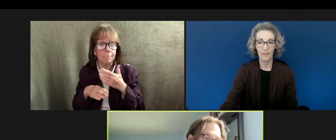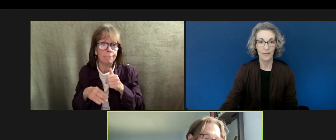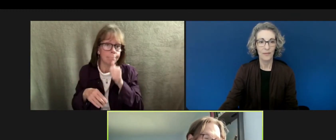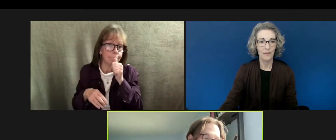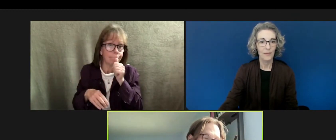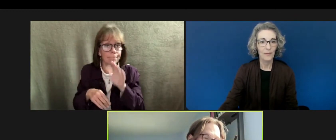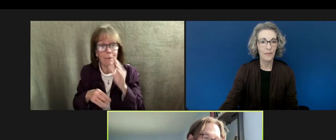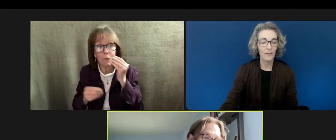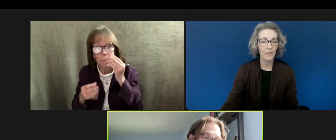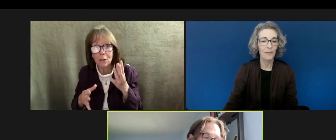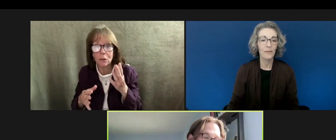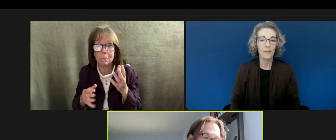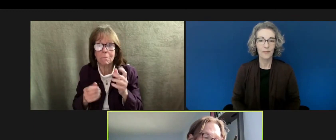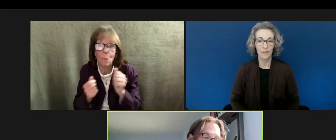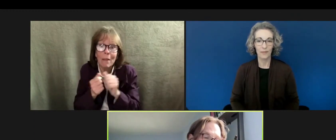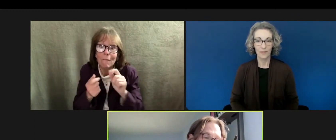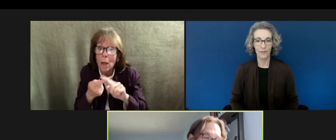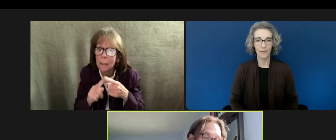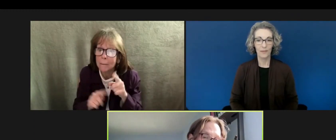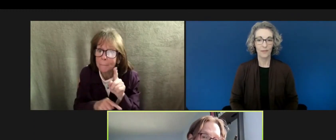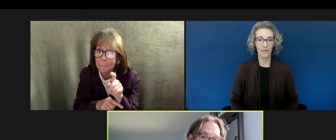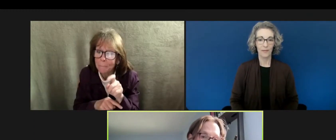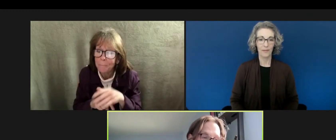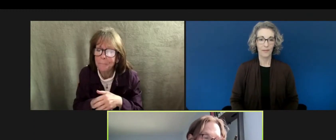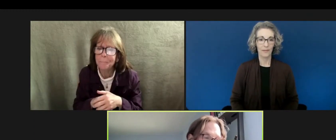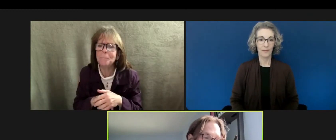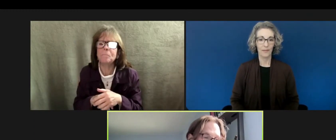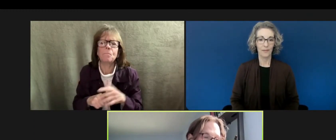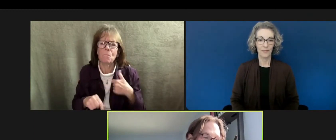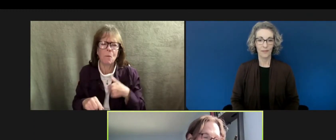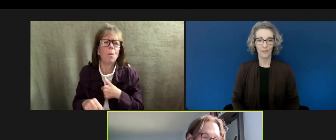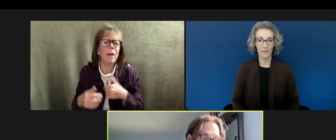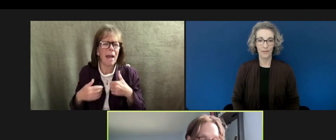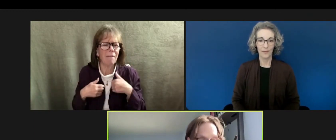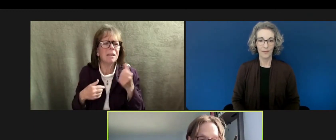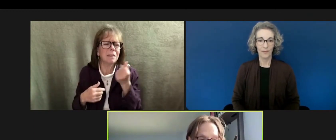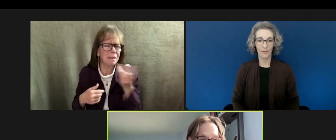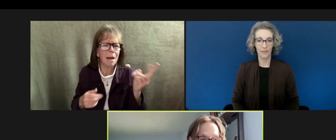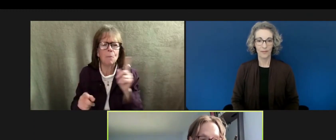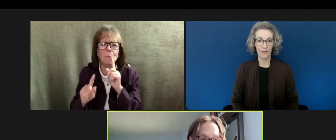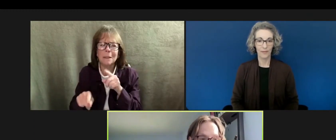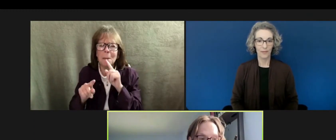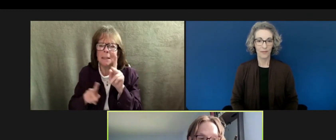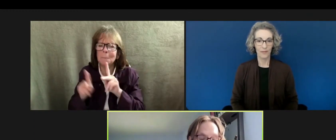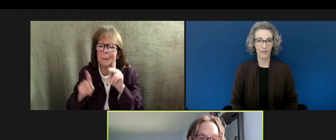And we have got some responses coming in.